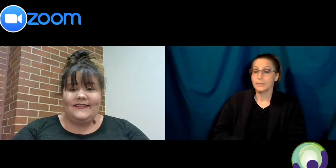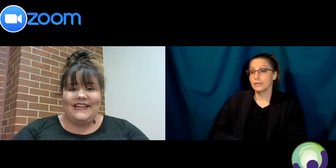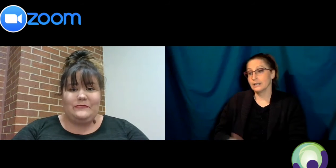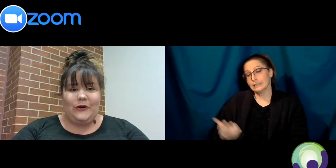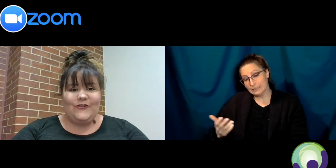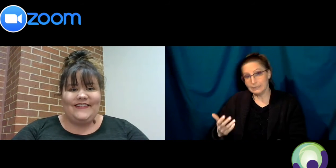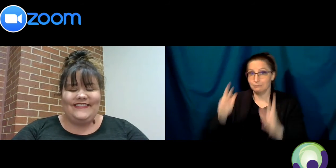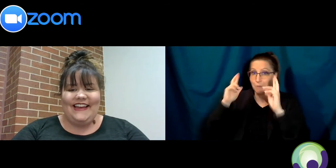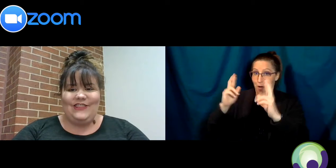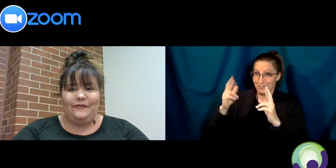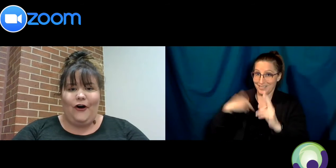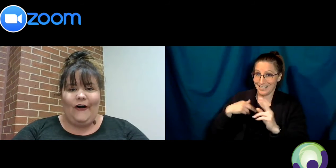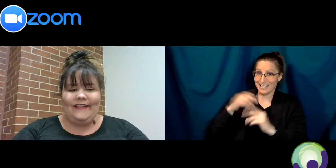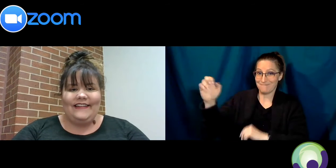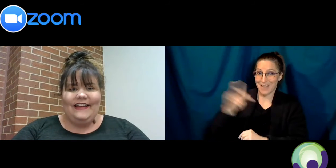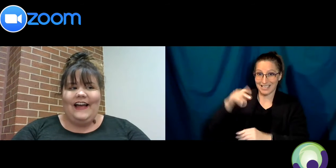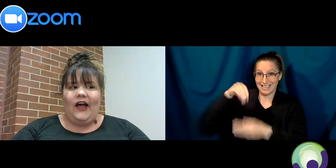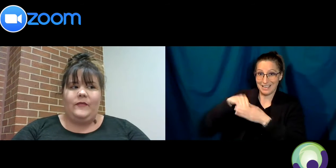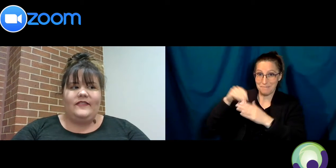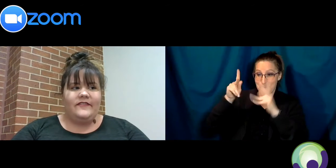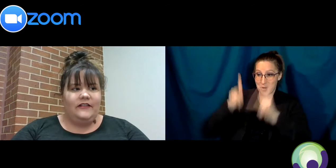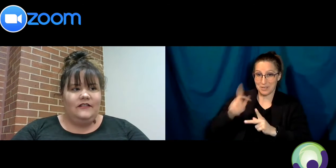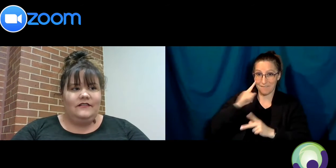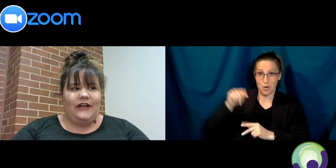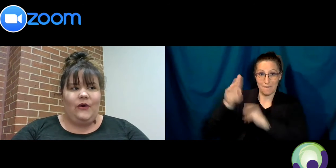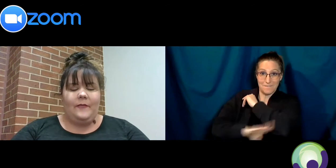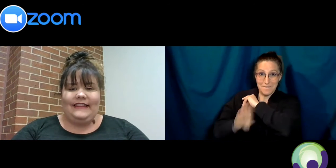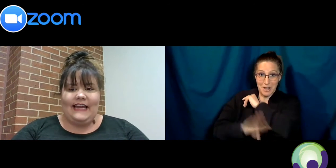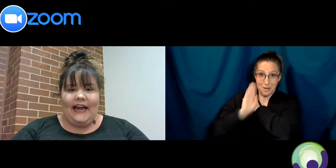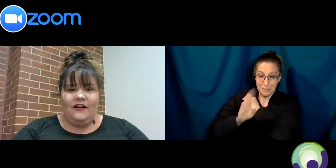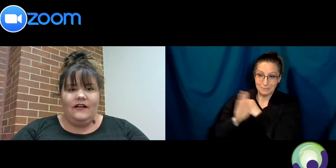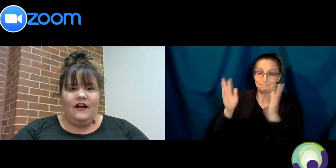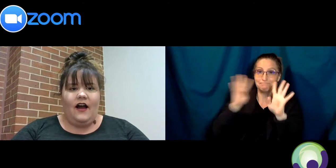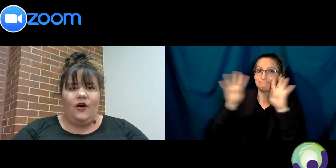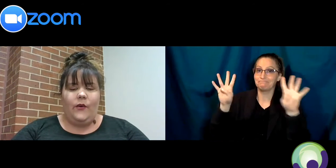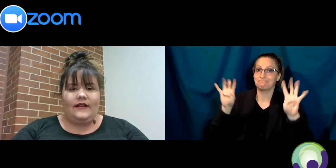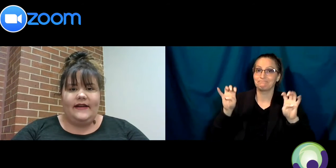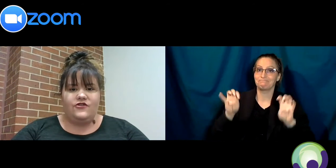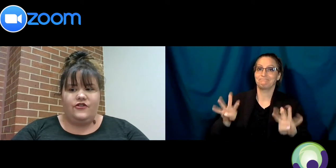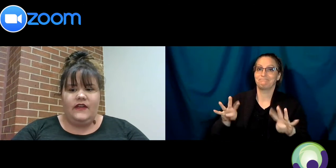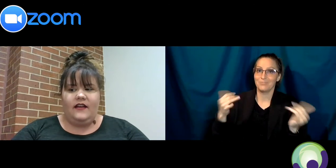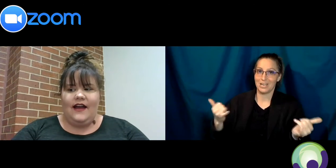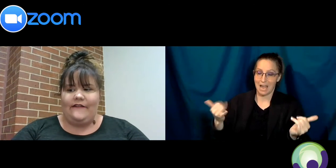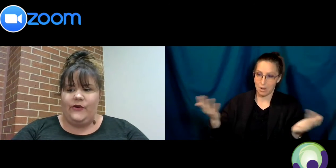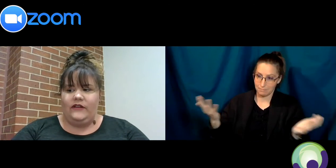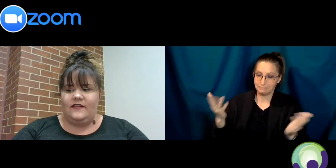Justine: Ideally we'll be back to in-person in the fall. It's still up in the air. We want to make sure that everyone is